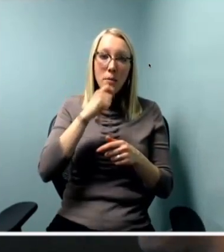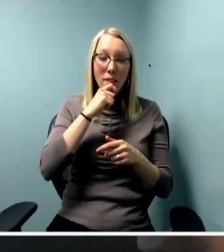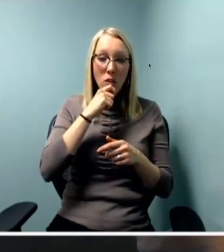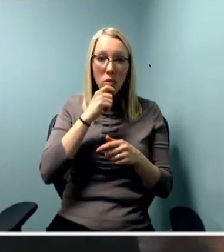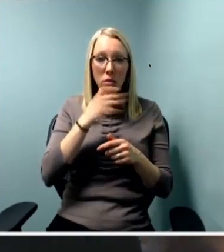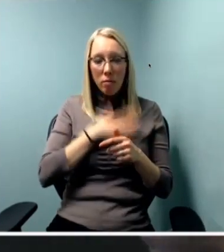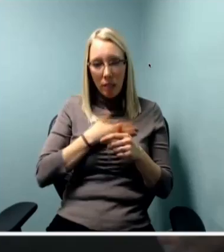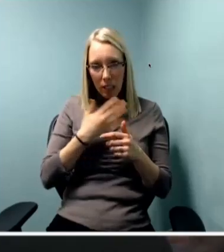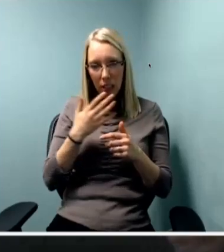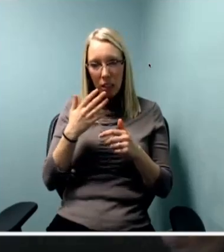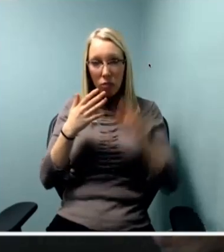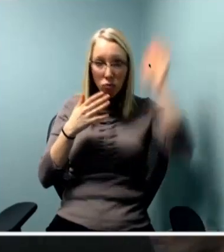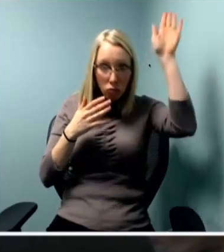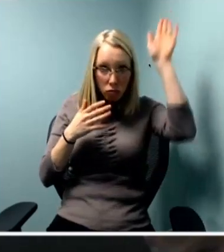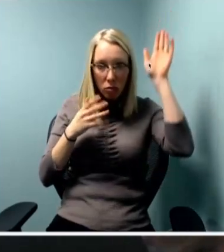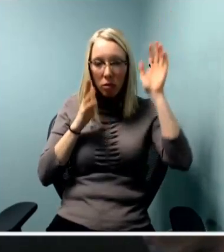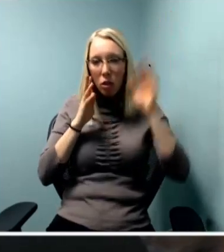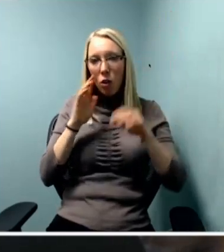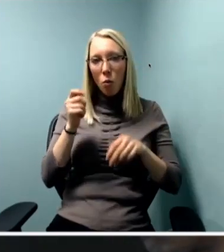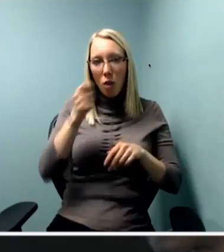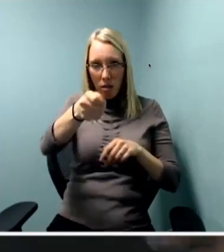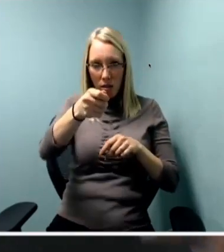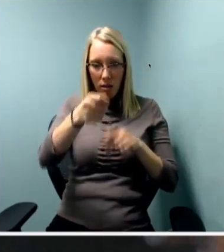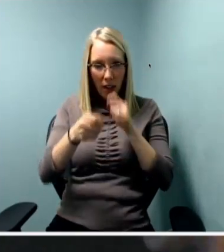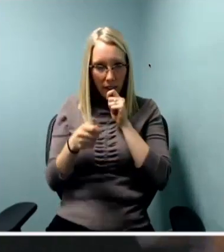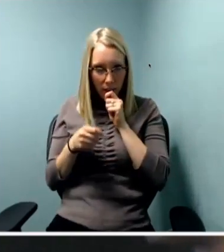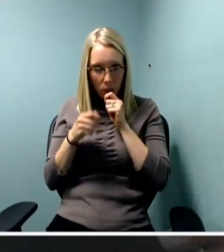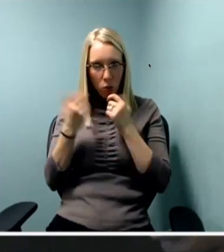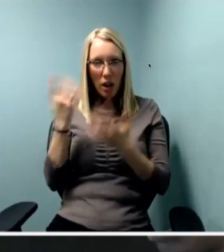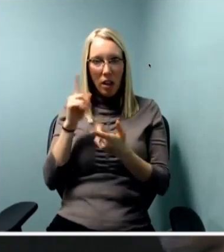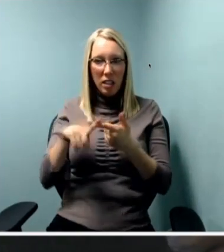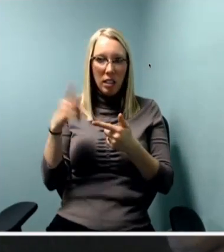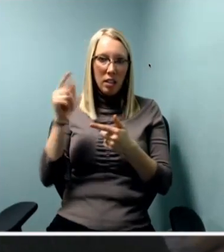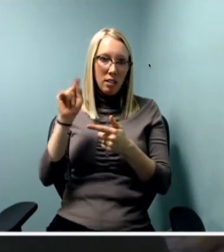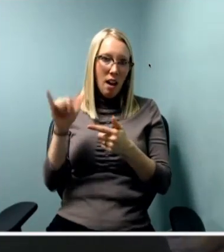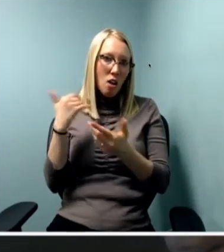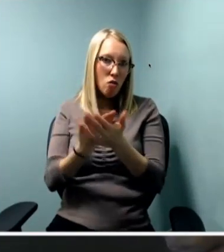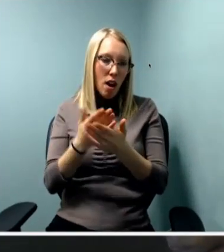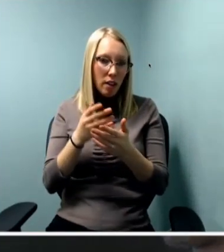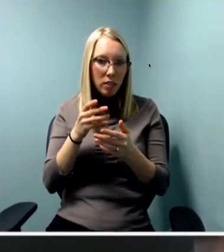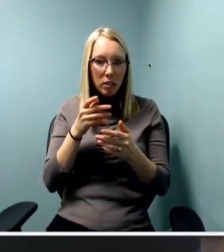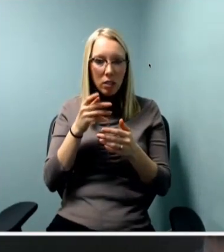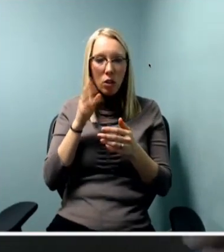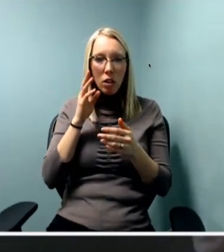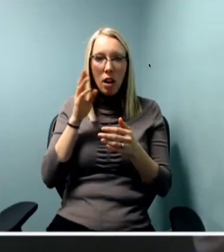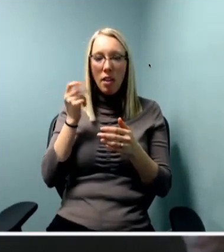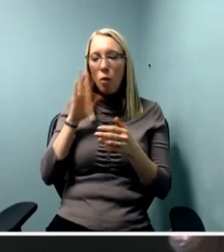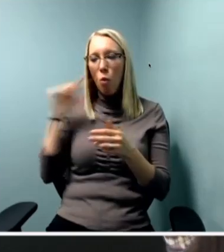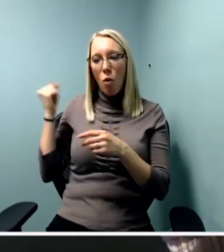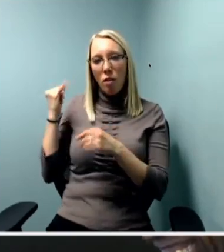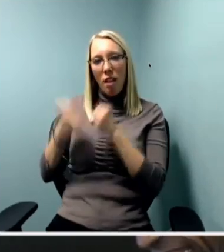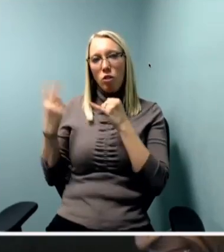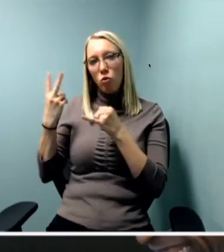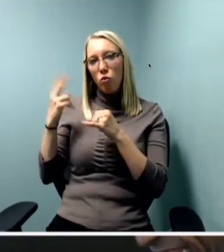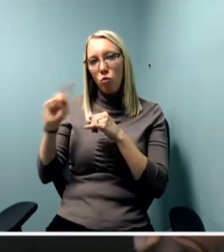and we'll complete the last two questions in our bonus round at the end,